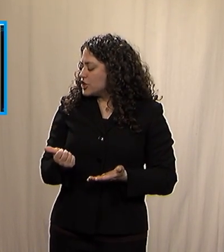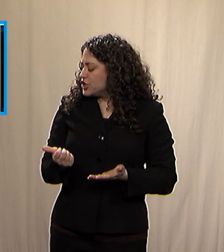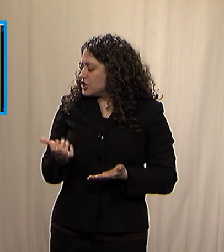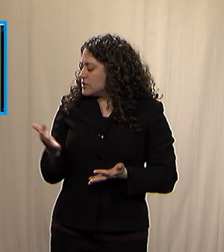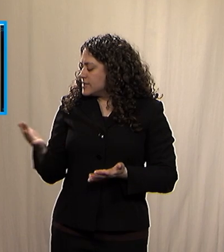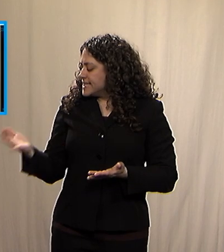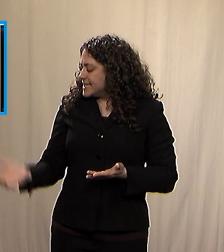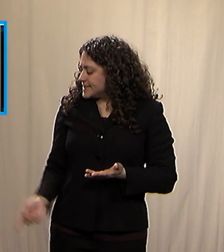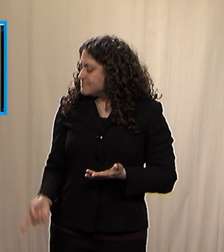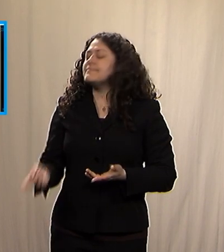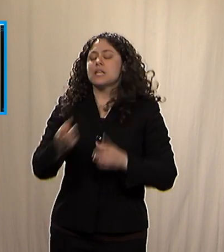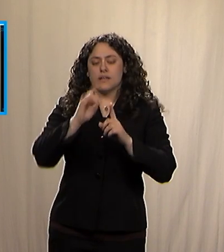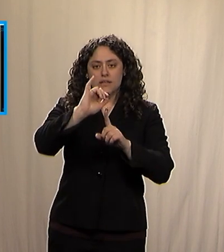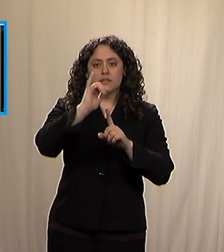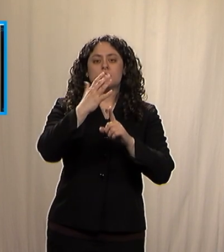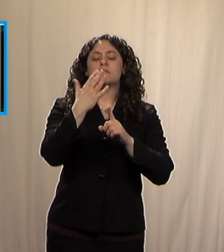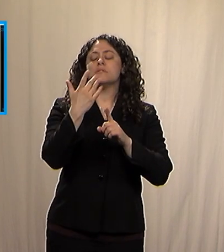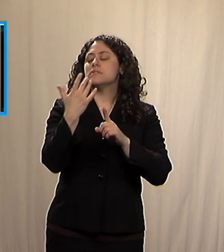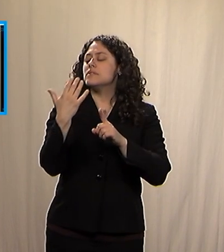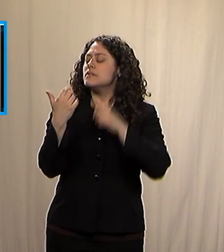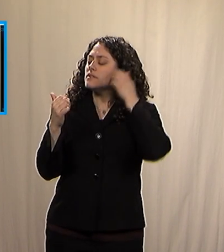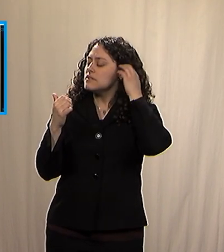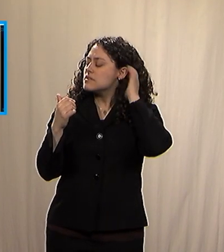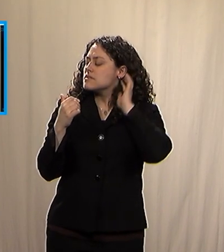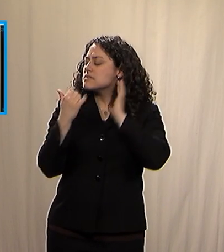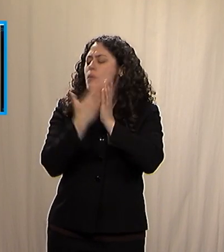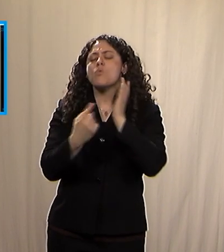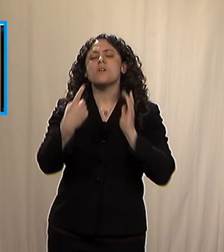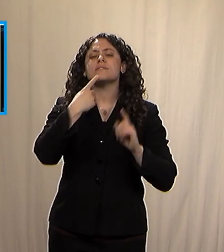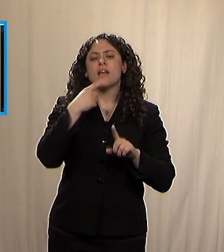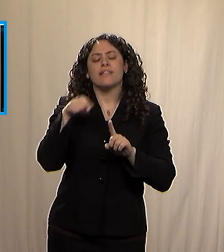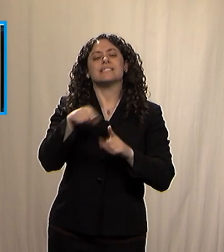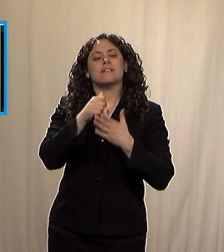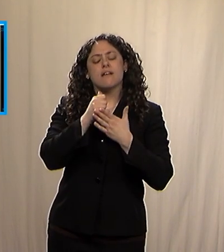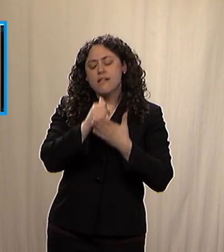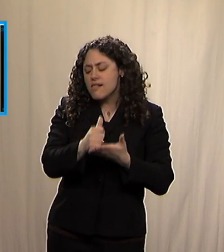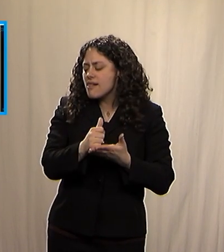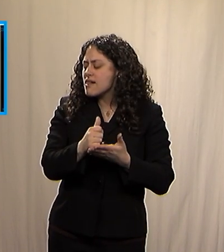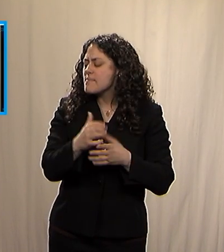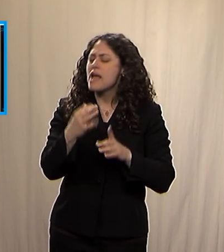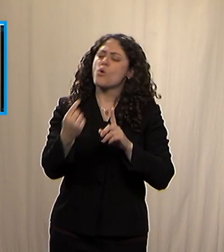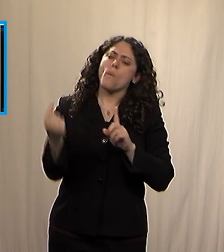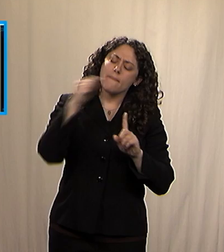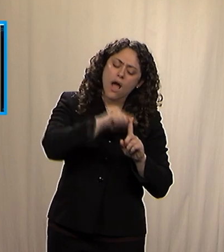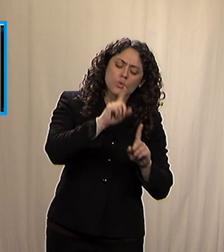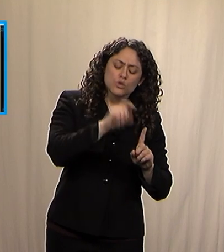Someone said this is helpful. Going back to the question of how to avoid the perception